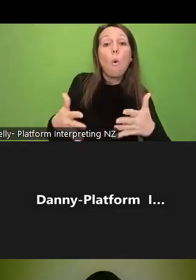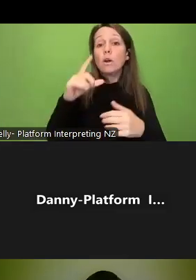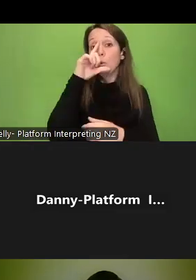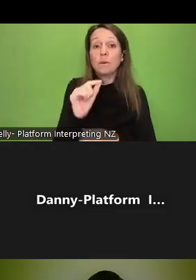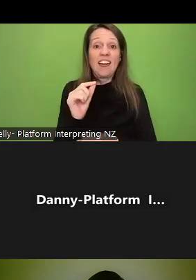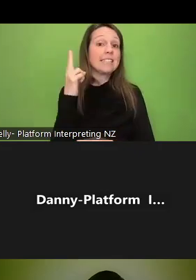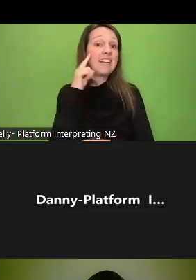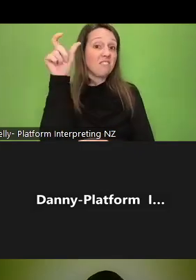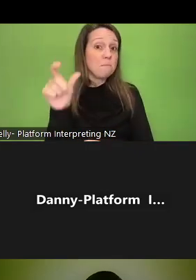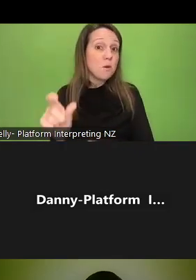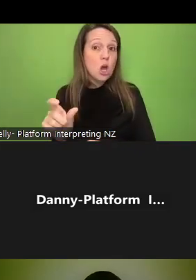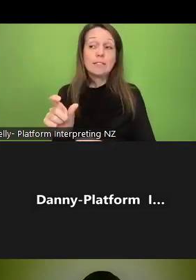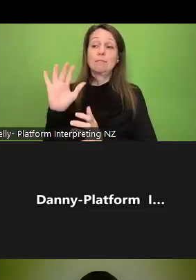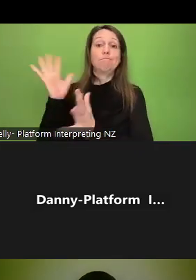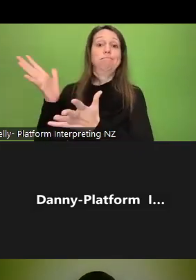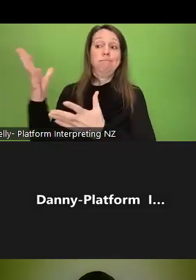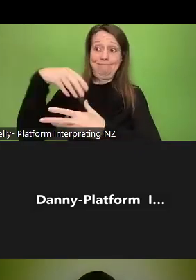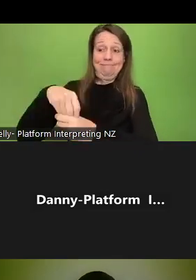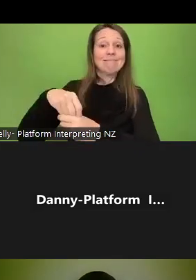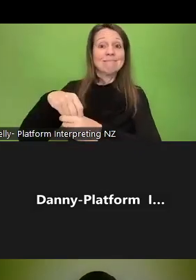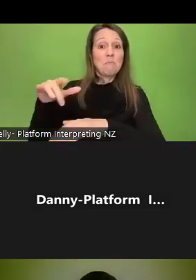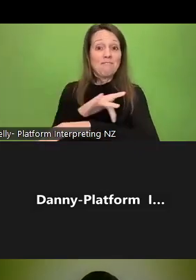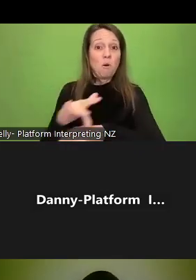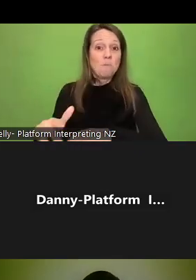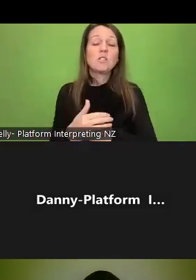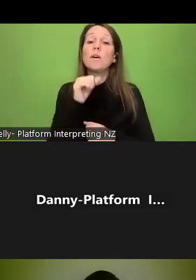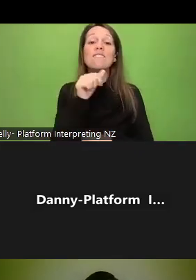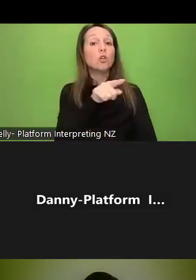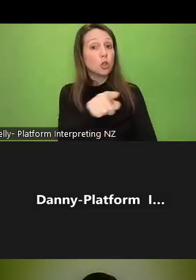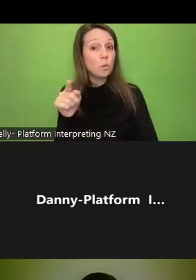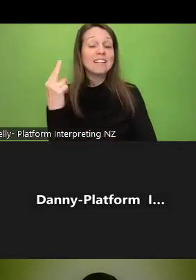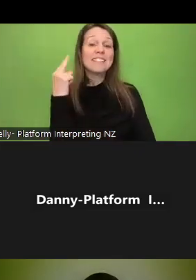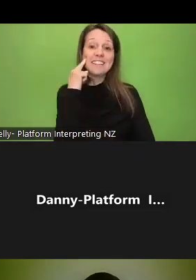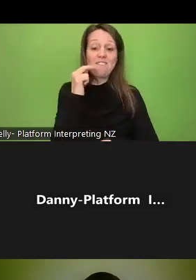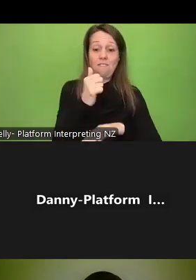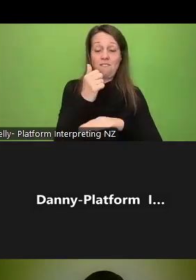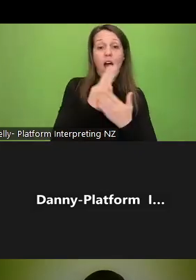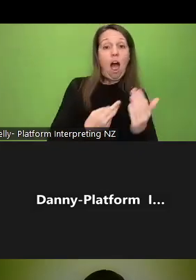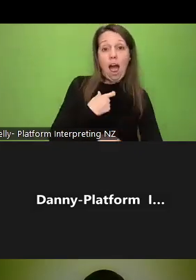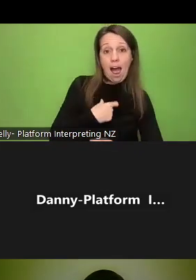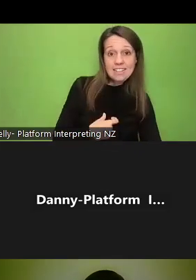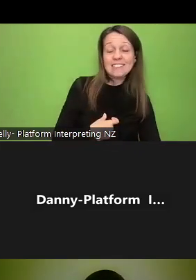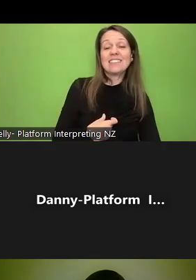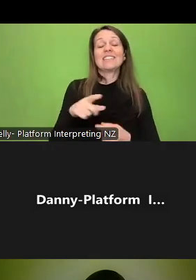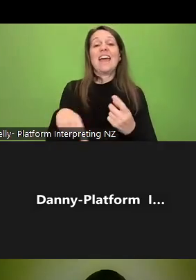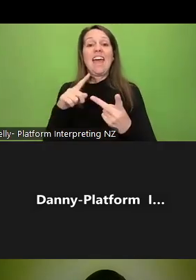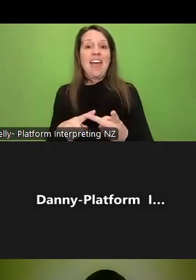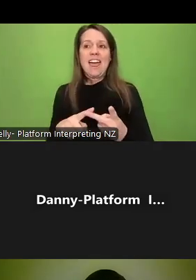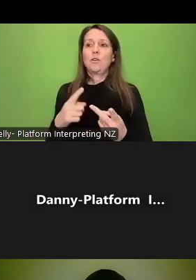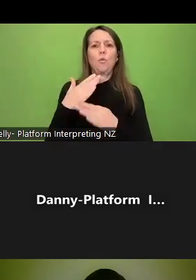So if you're a Deaf artist, or you're working with Deaf artists. There are so many different creative options for integrating New Zealand Sign Language,